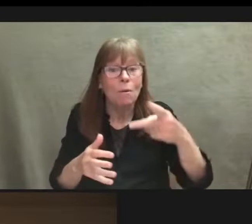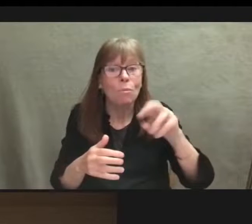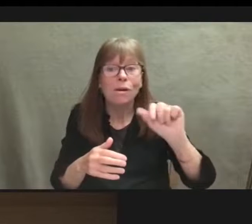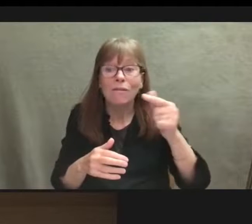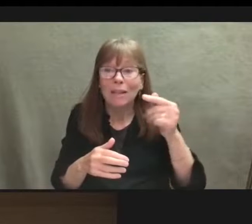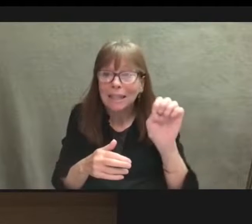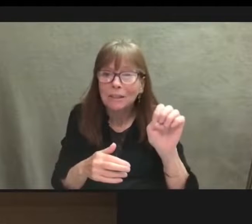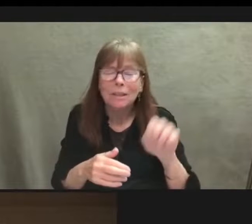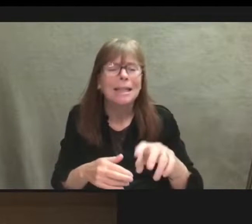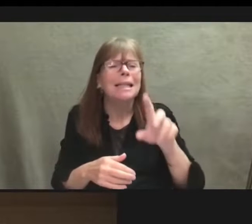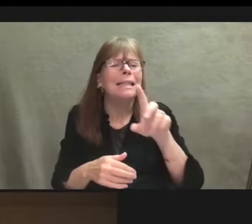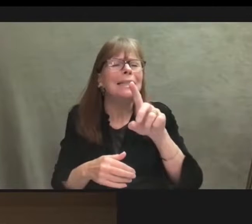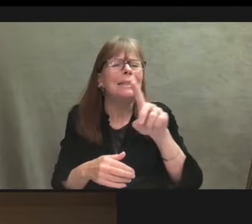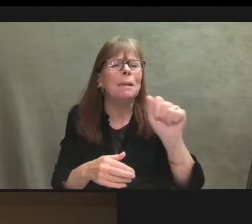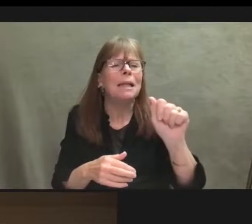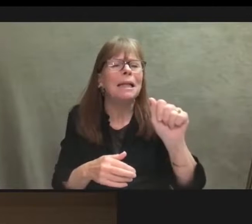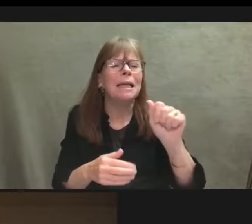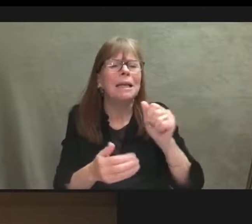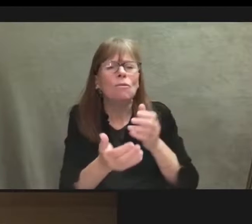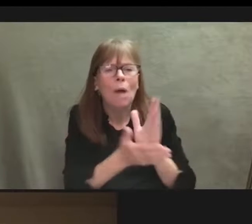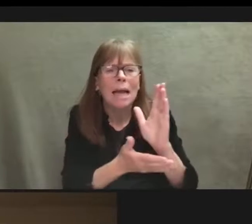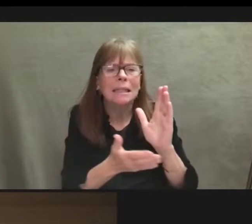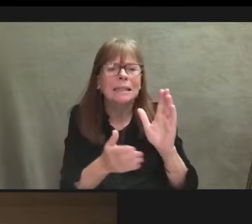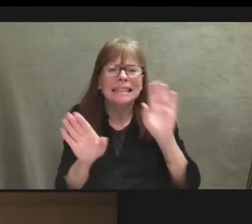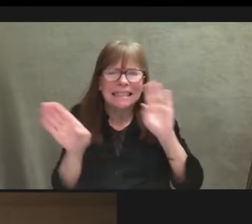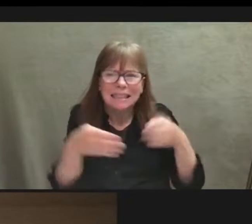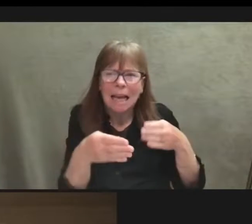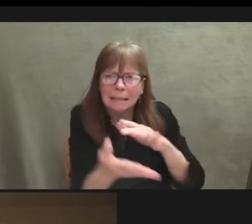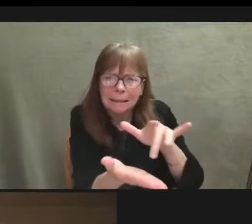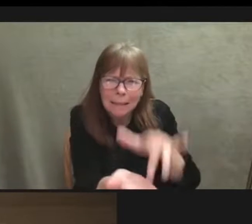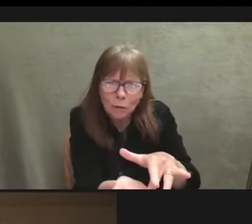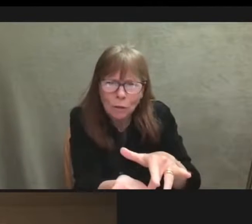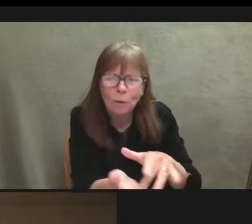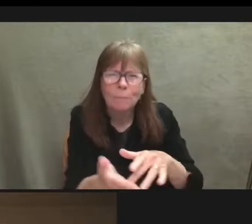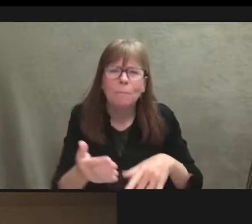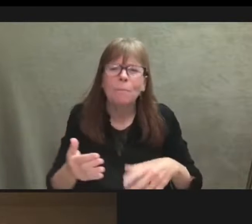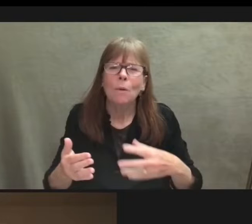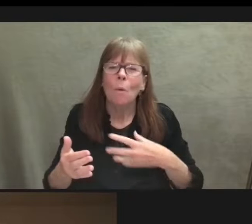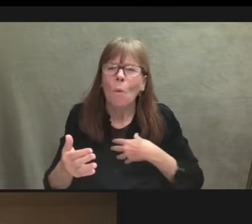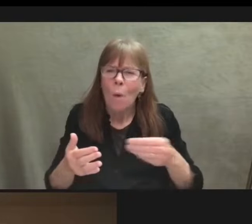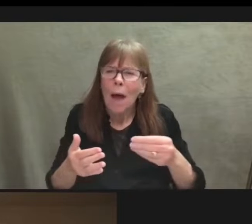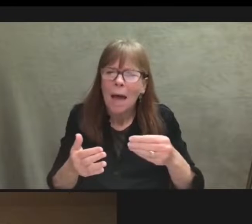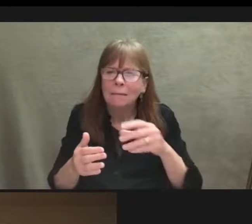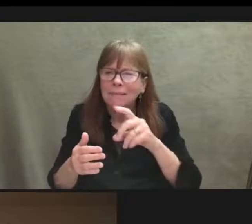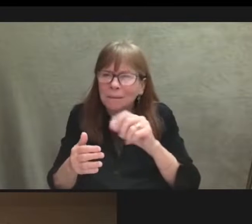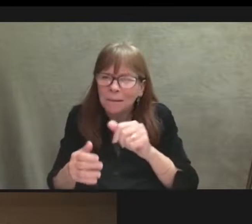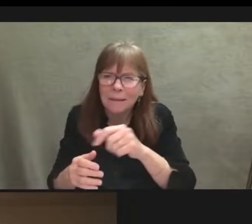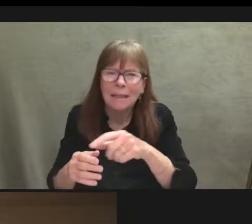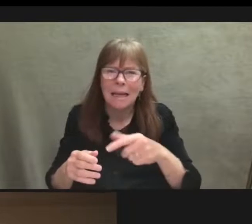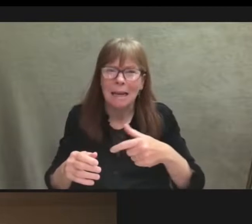white experiences and mobility impairments, got me thinking of my stereotype. You know, I am